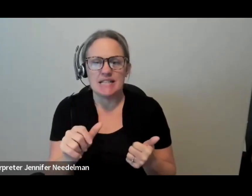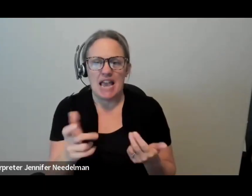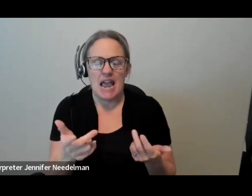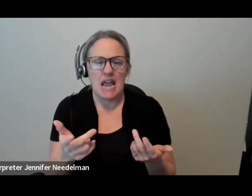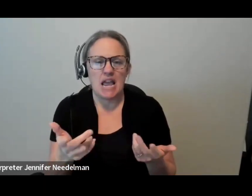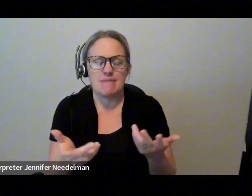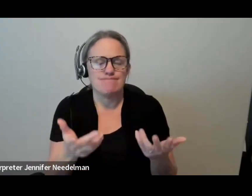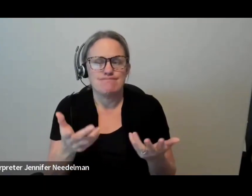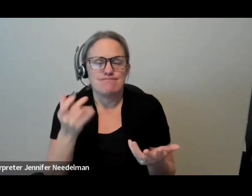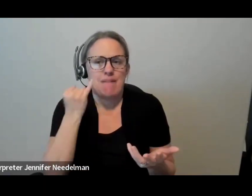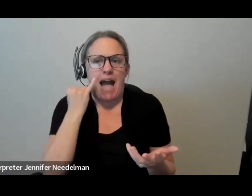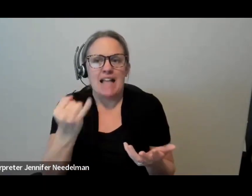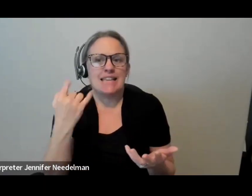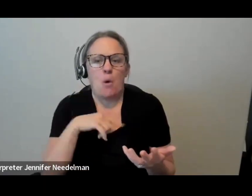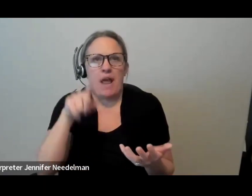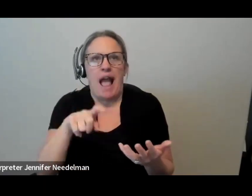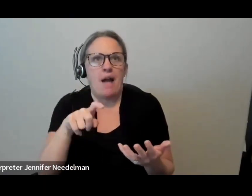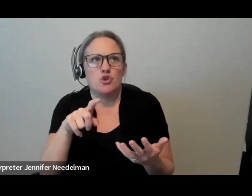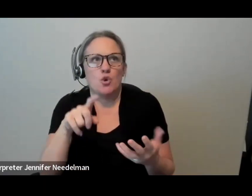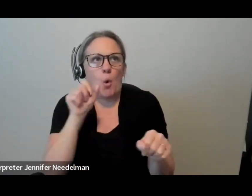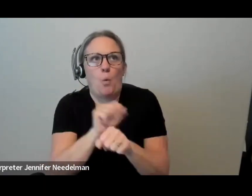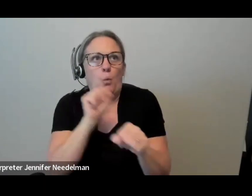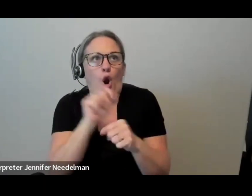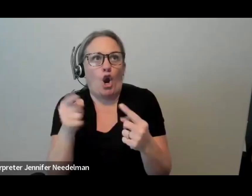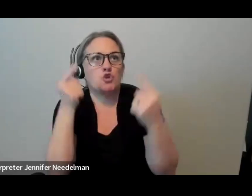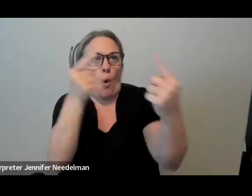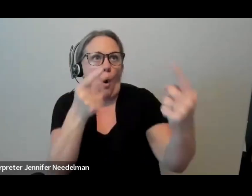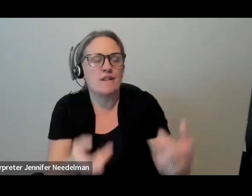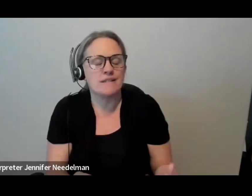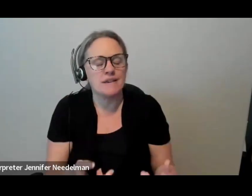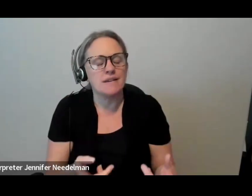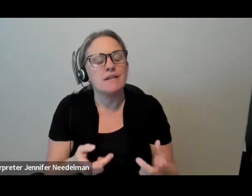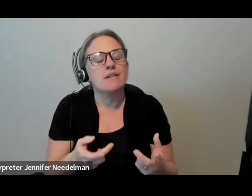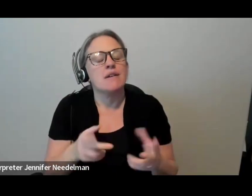that you're working toward, it's actually like how do we support each other better? And I think that is a way